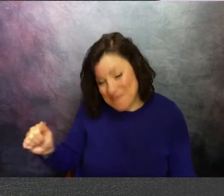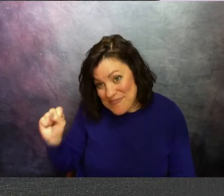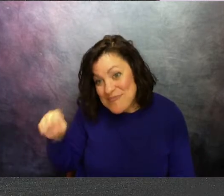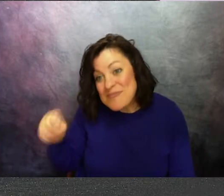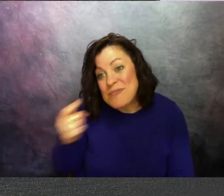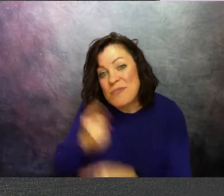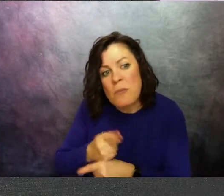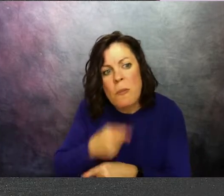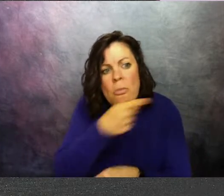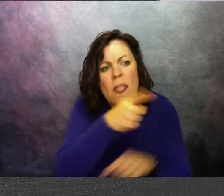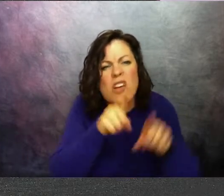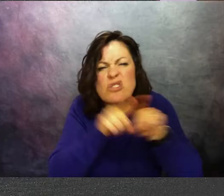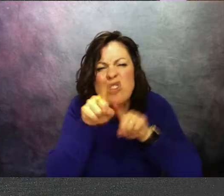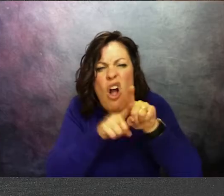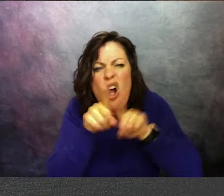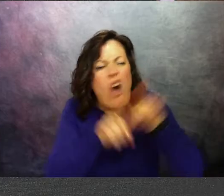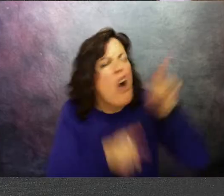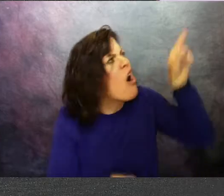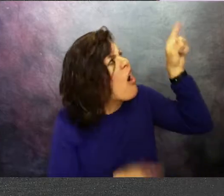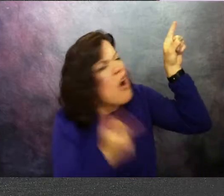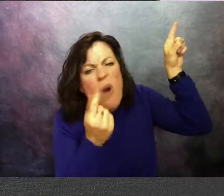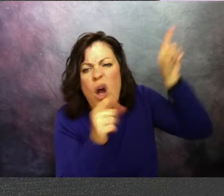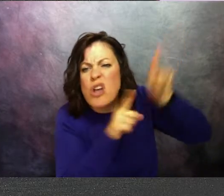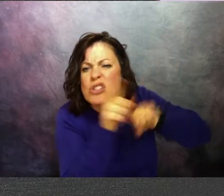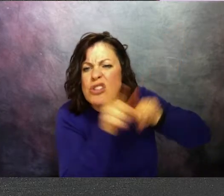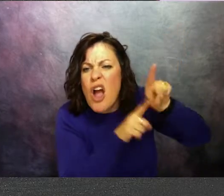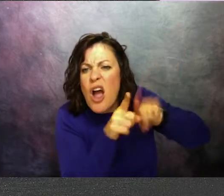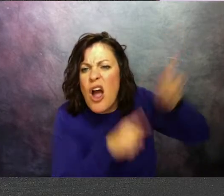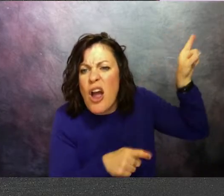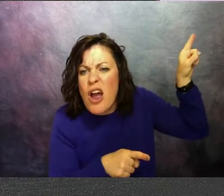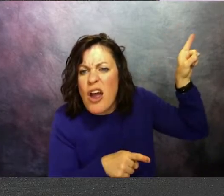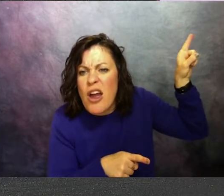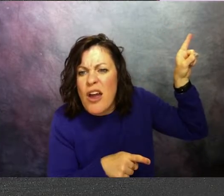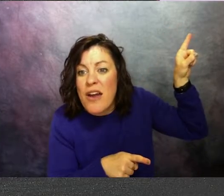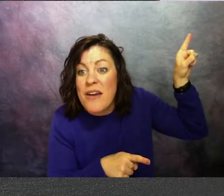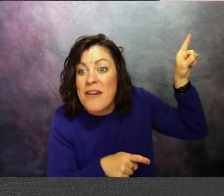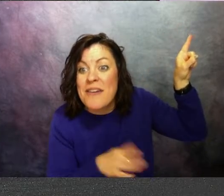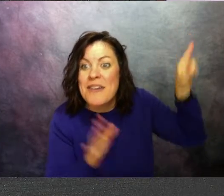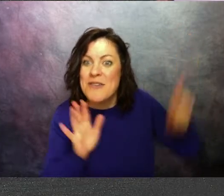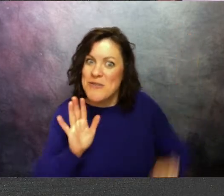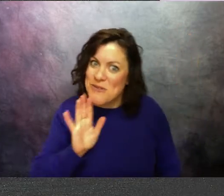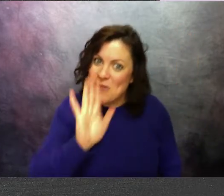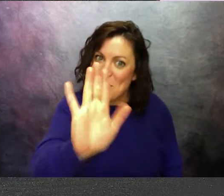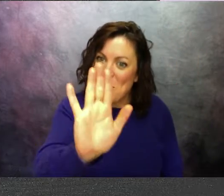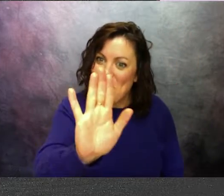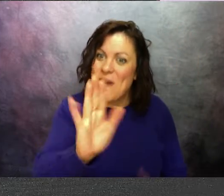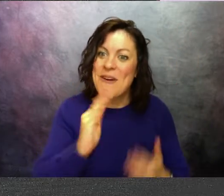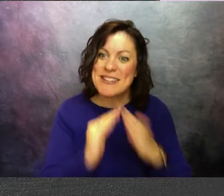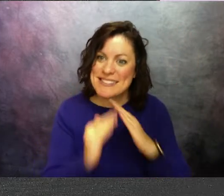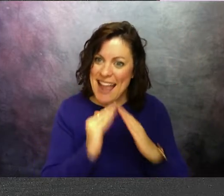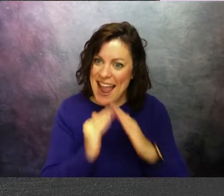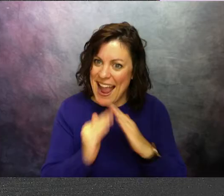What's that star on there for? That is your town, your town where your